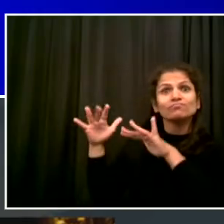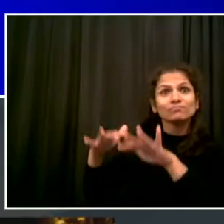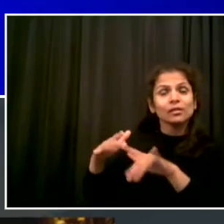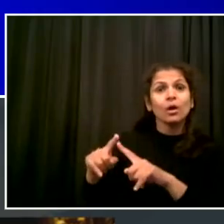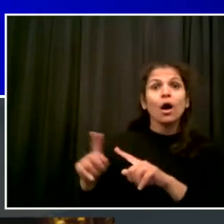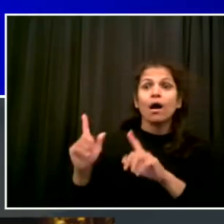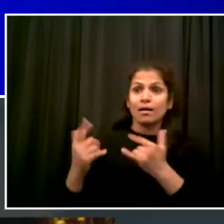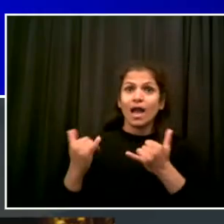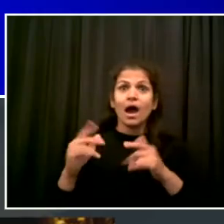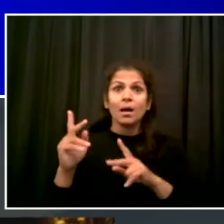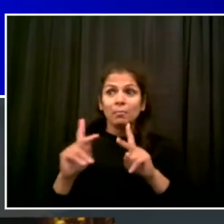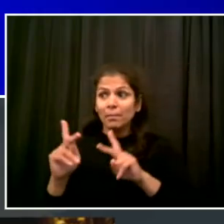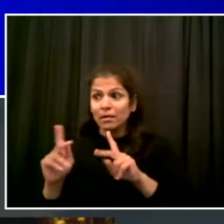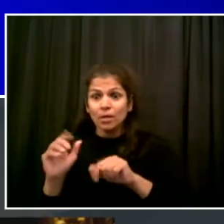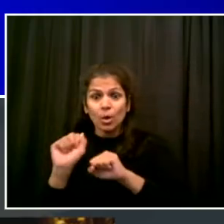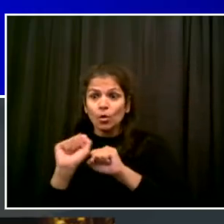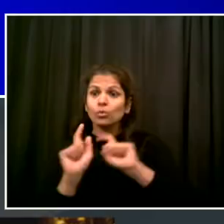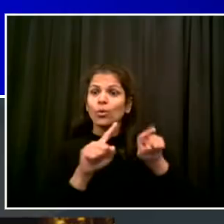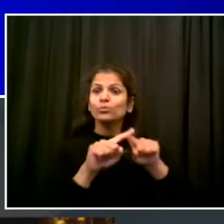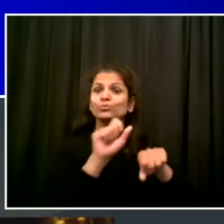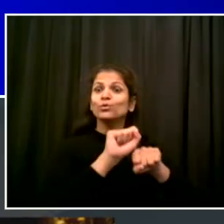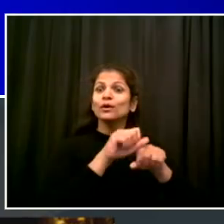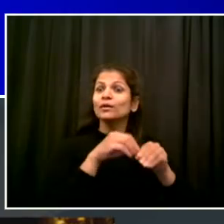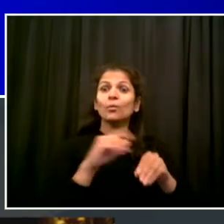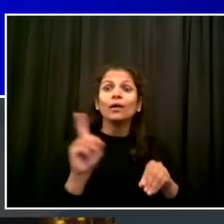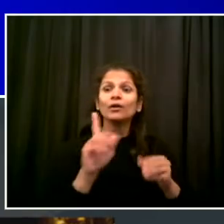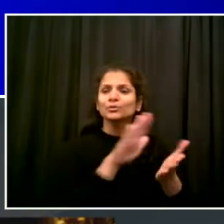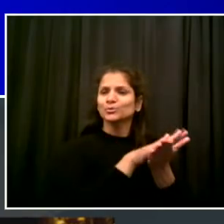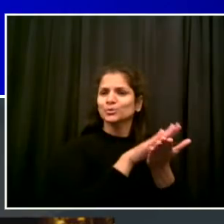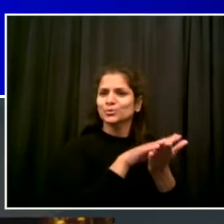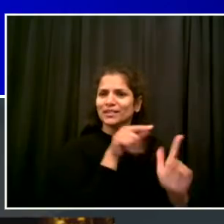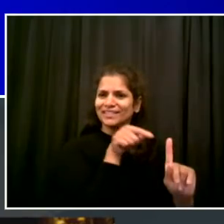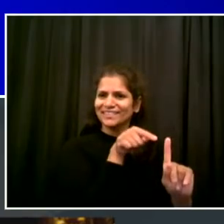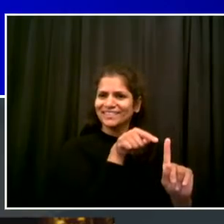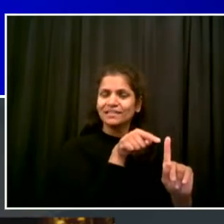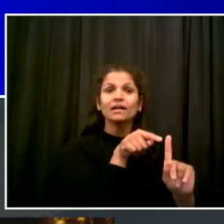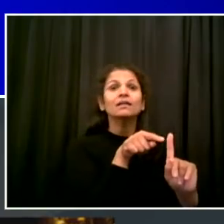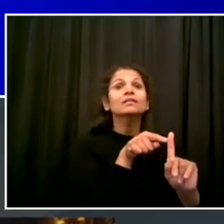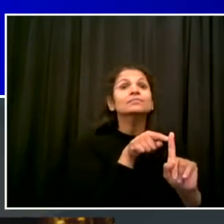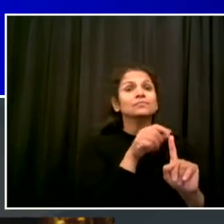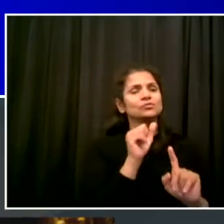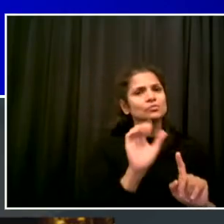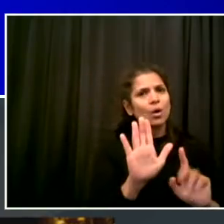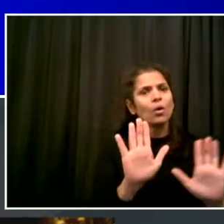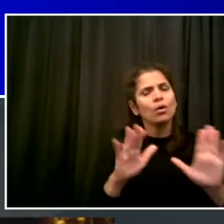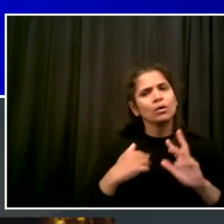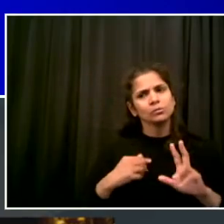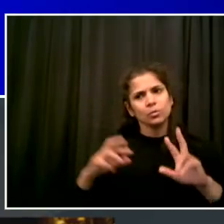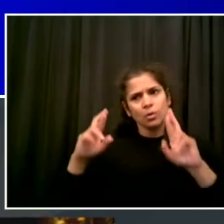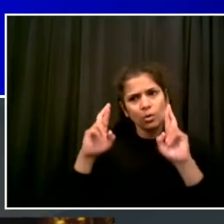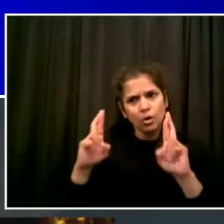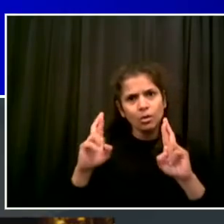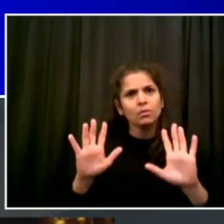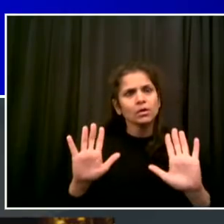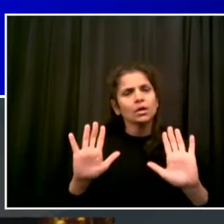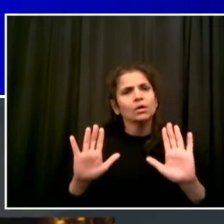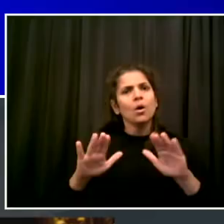KIDS BACK TO SCHOOL IN SEPTEMBER. WE ARE DOING WORK EVERY SINGLE DAY .